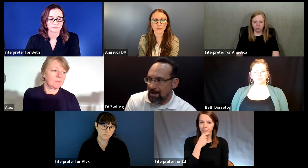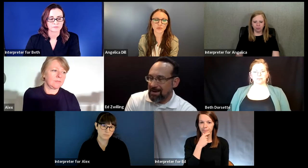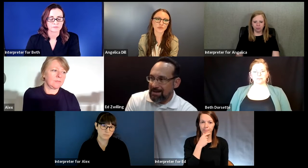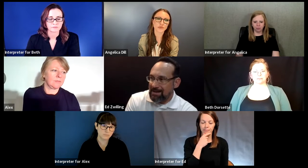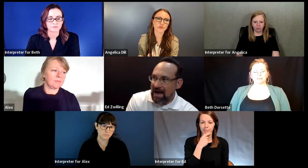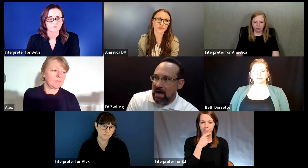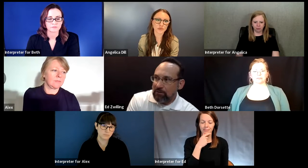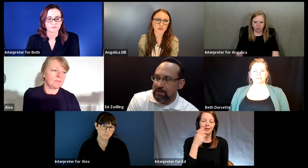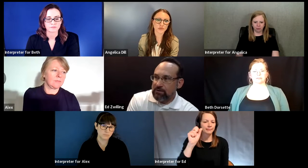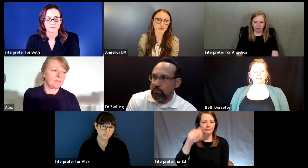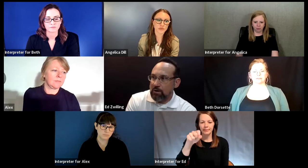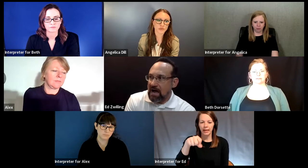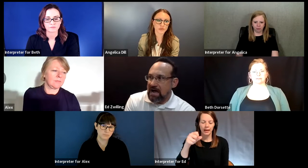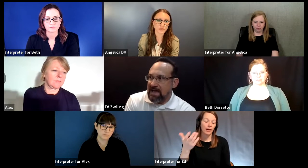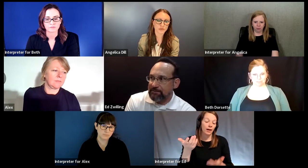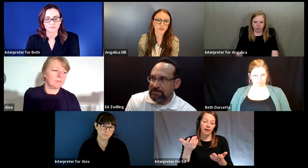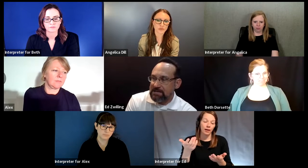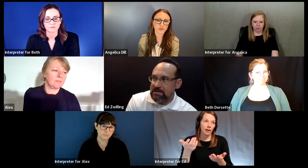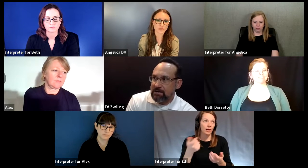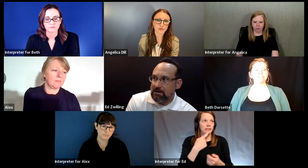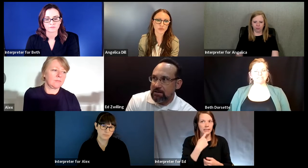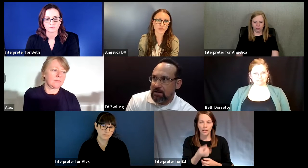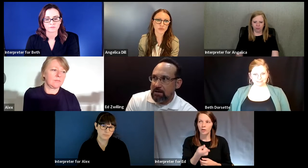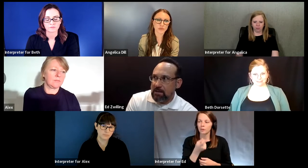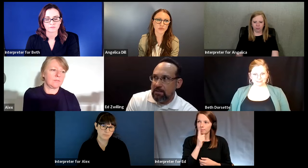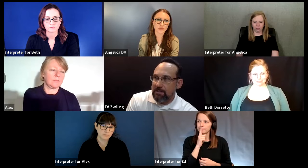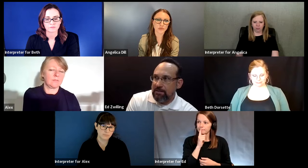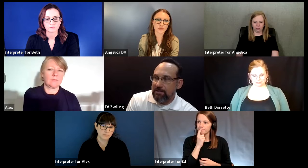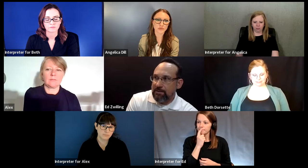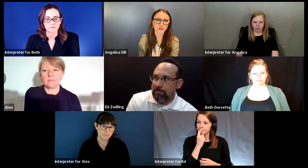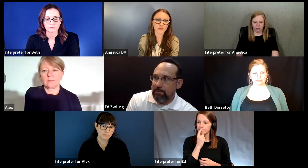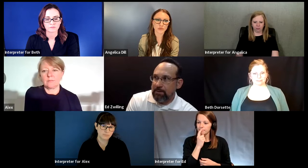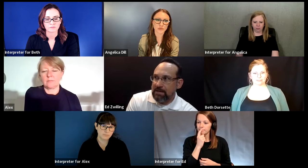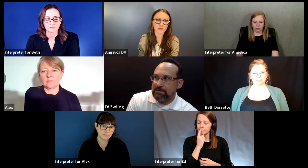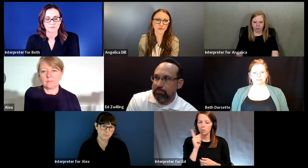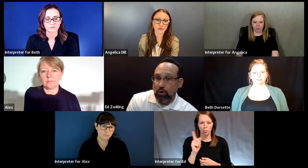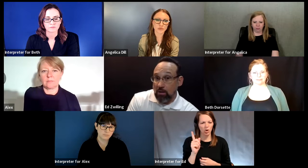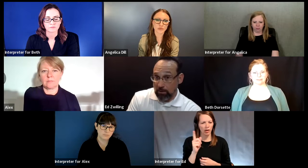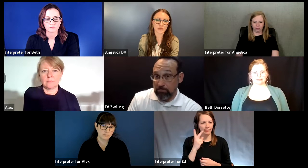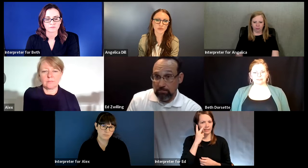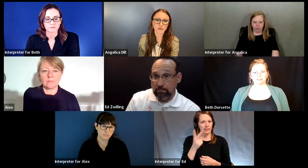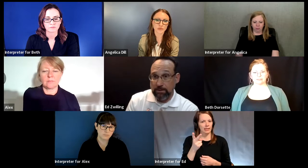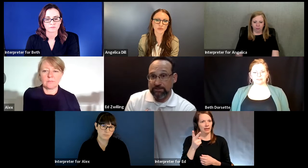Yeah, I'll tell you where I have seen the biggest problem.